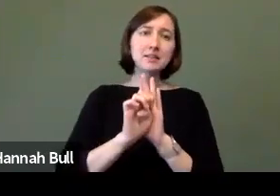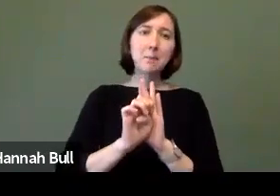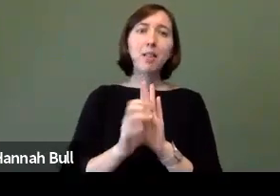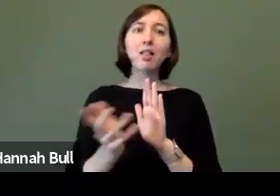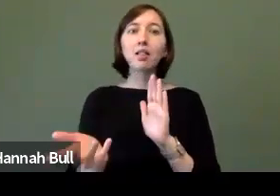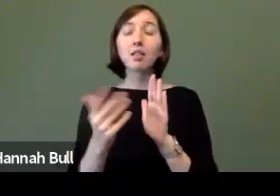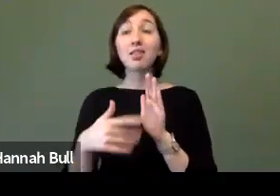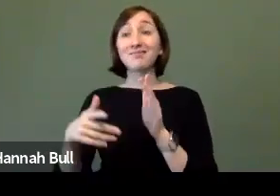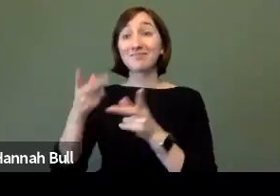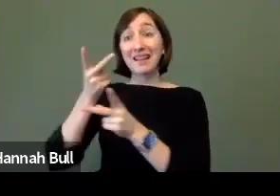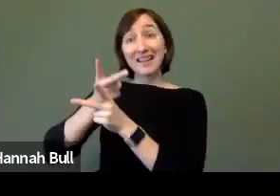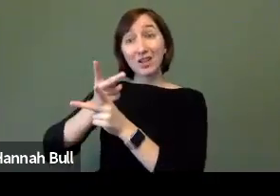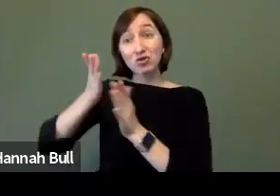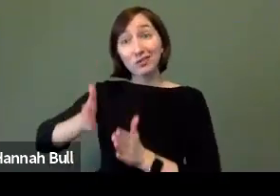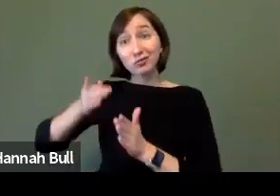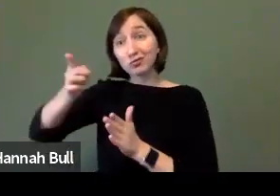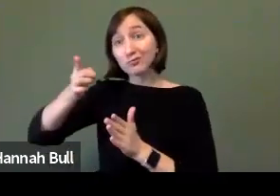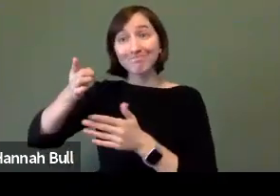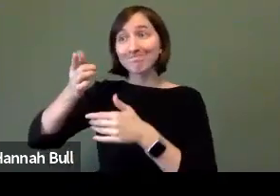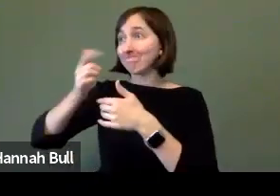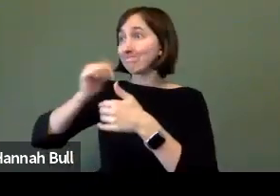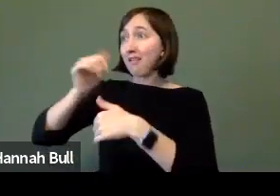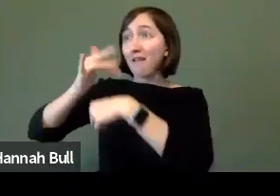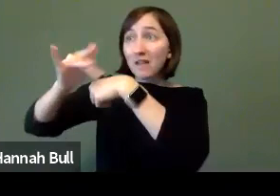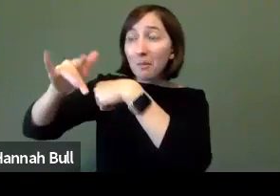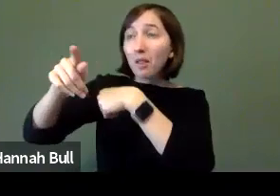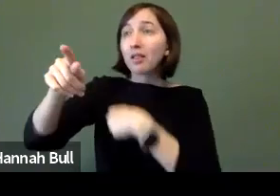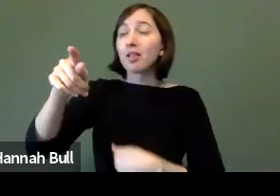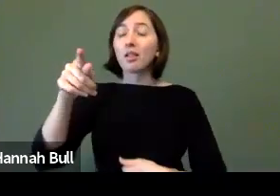and nutritious foods and things.